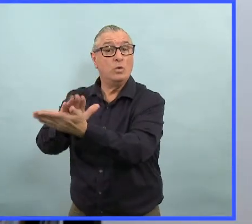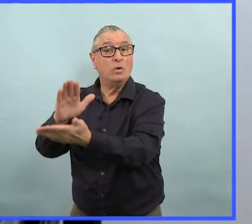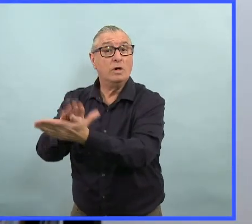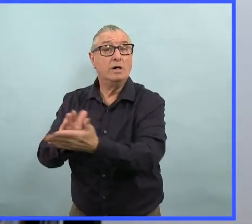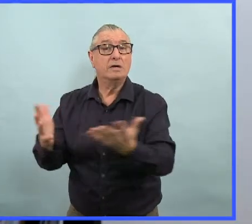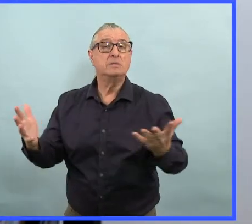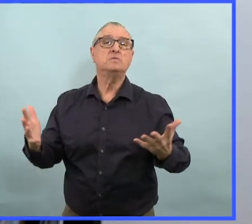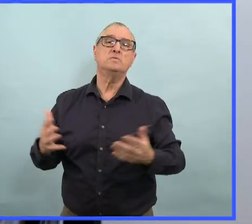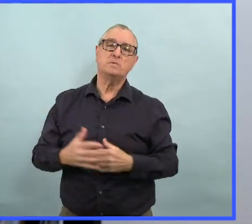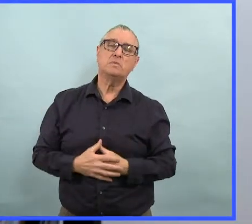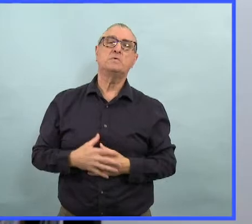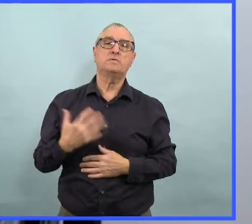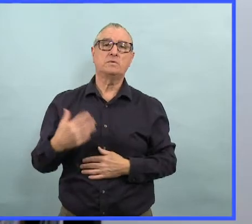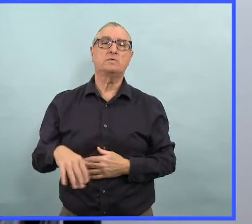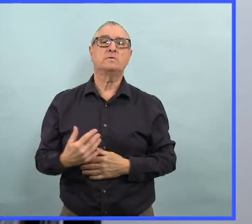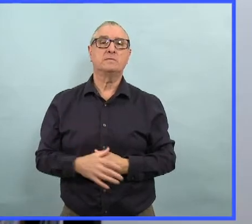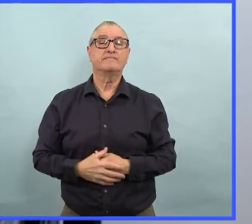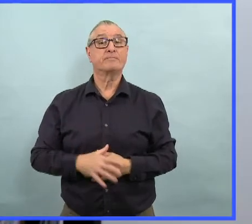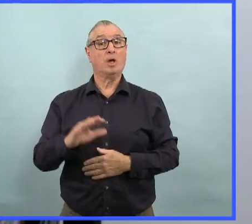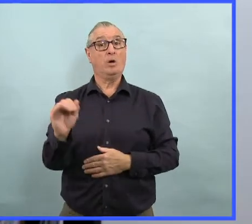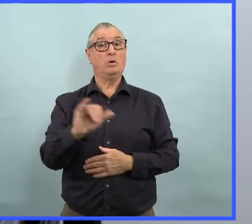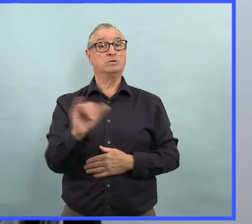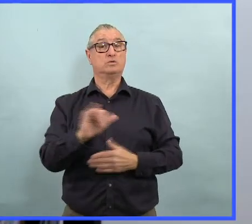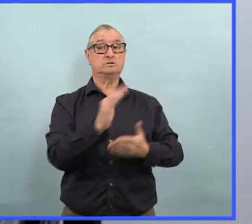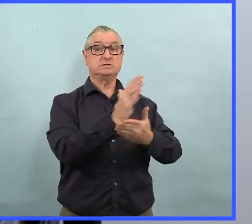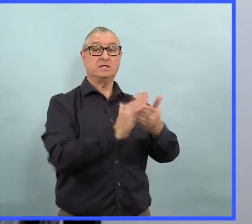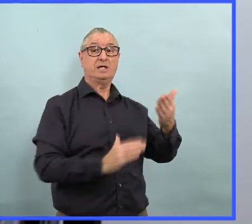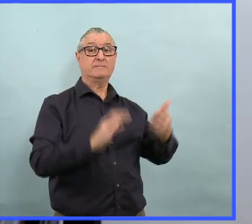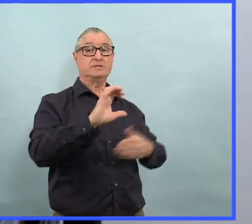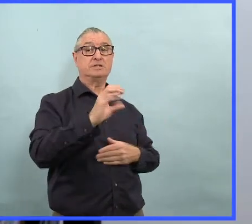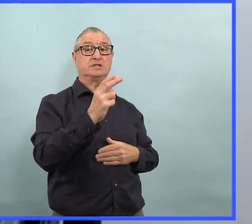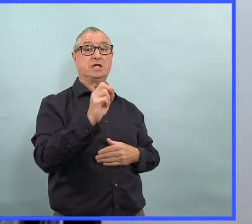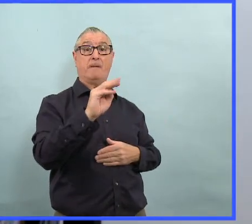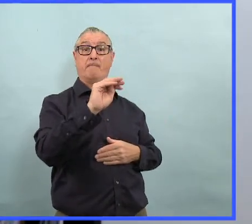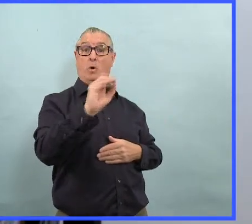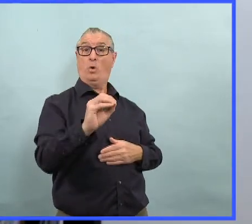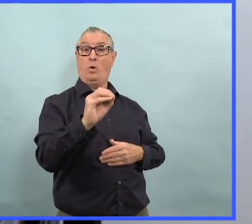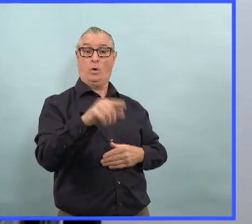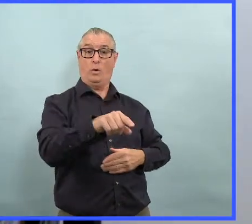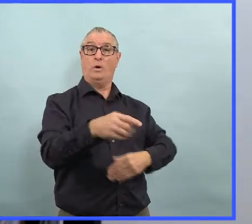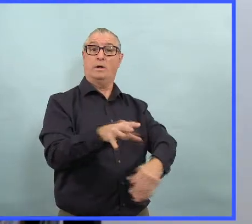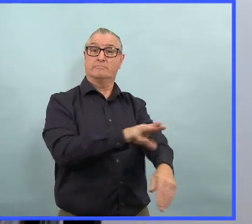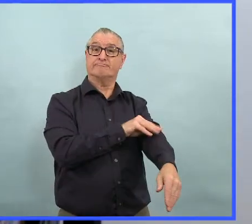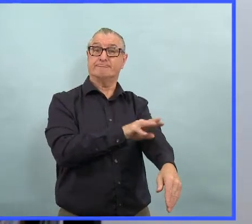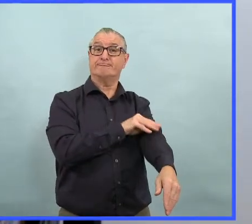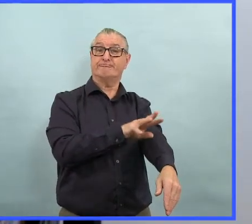people who have gone through chemotherapy which is known as chemo fog in this particular study